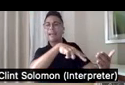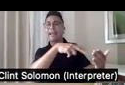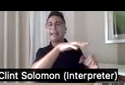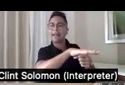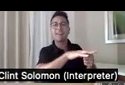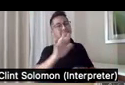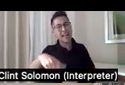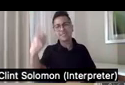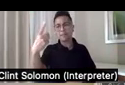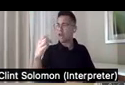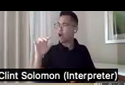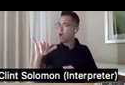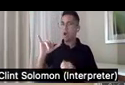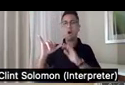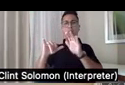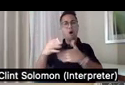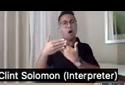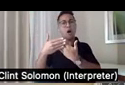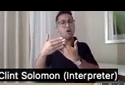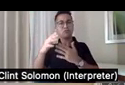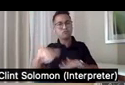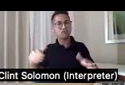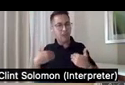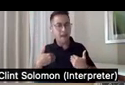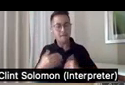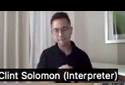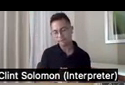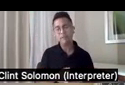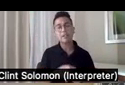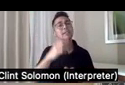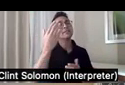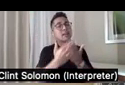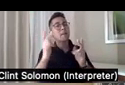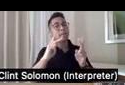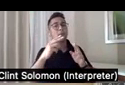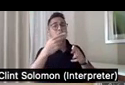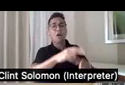have and they should have that experience also and some people call that a literacy center perhaps